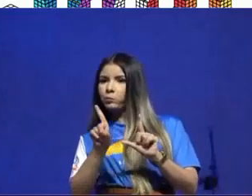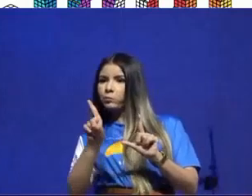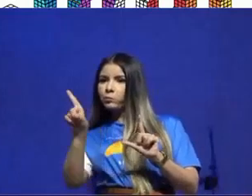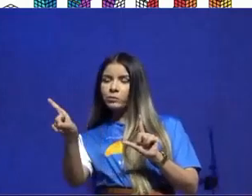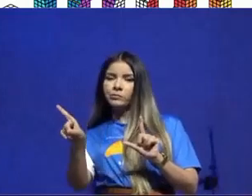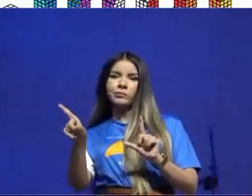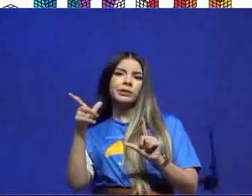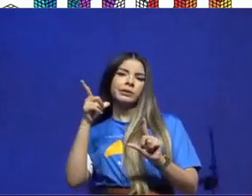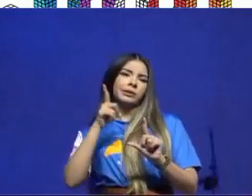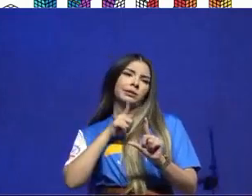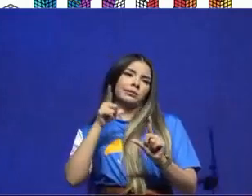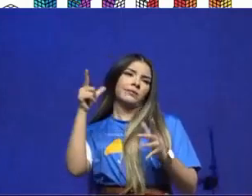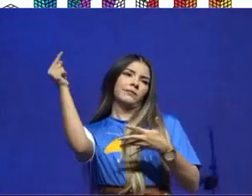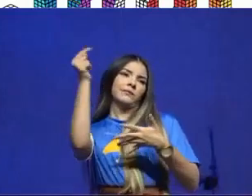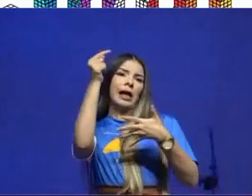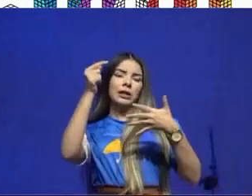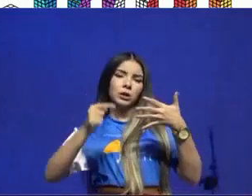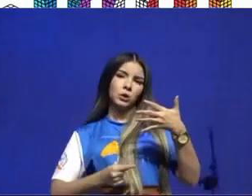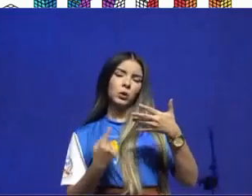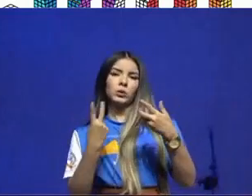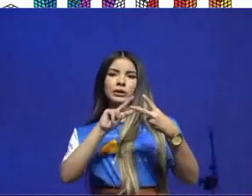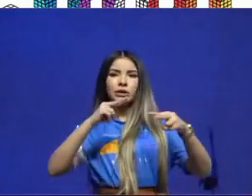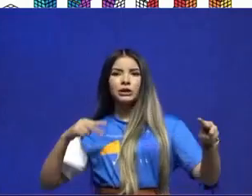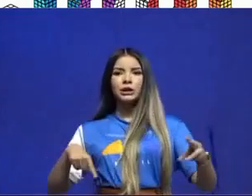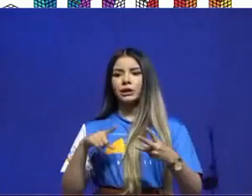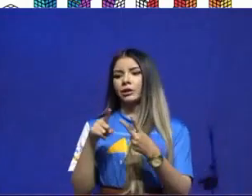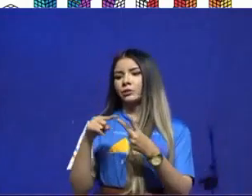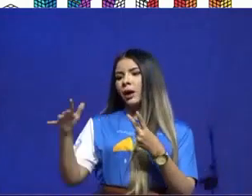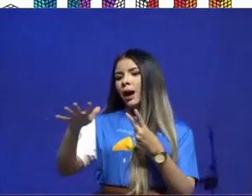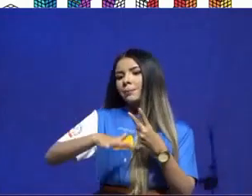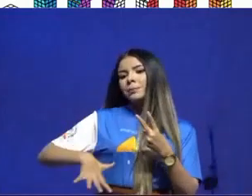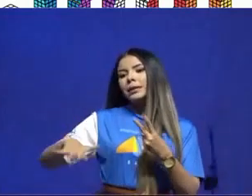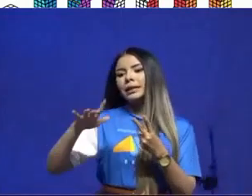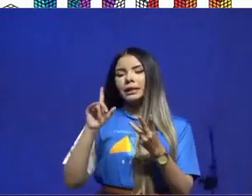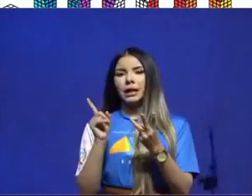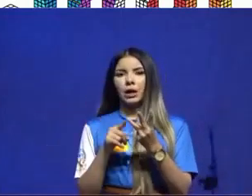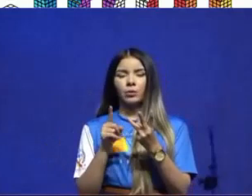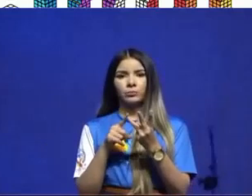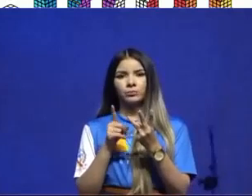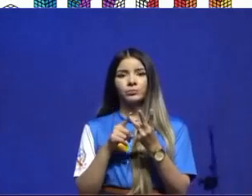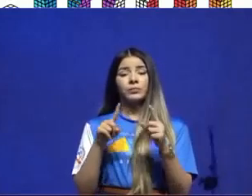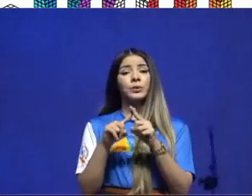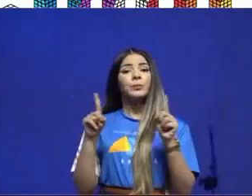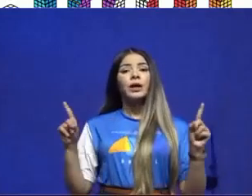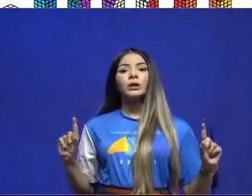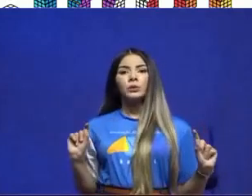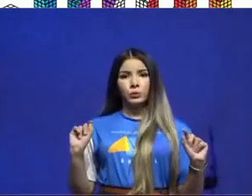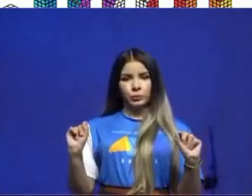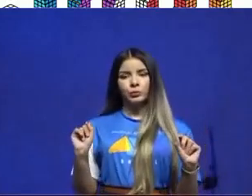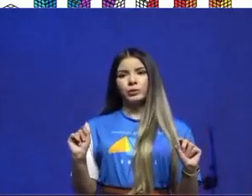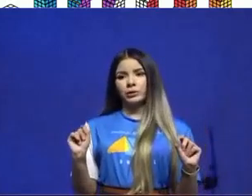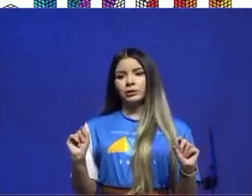are under investigation genetic factors environmental factors but what in fact is already confirmed for